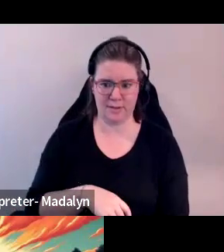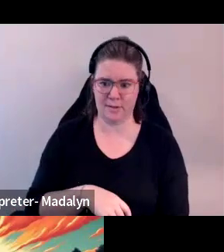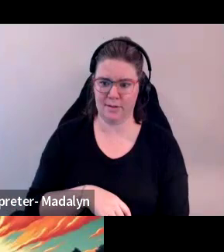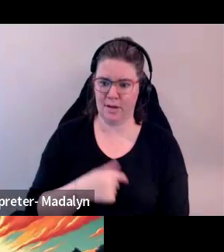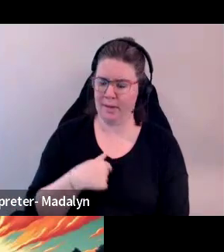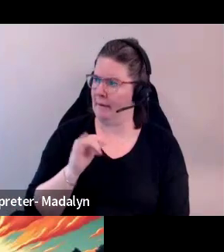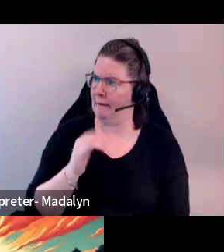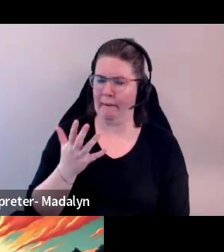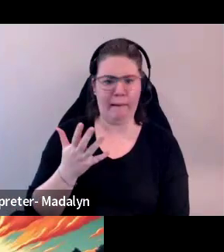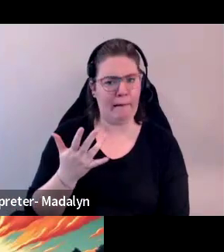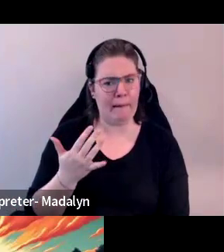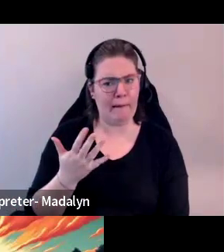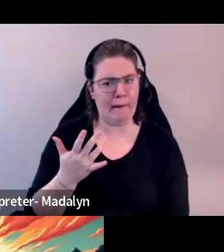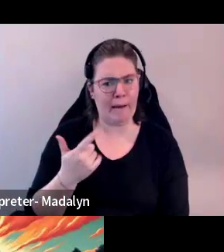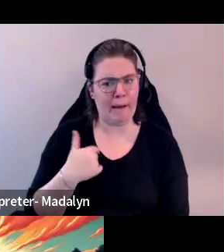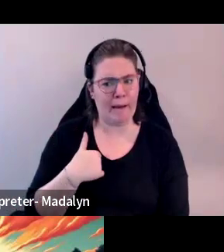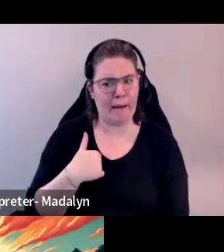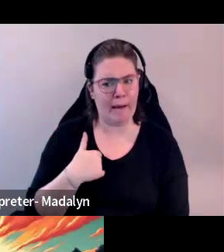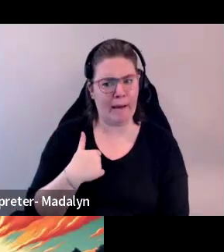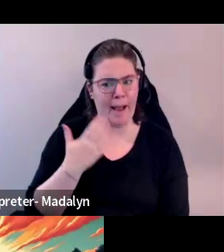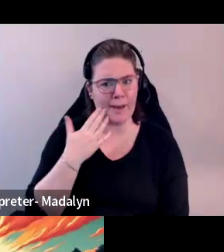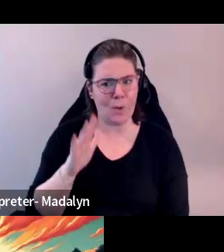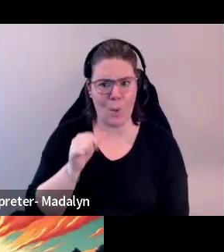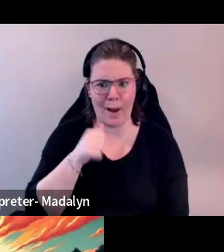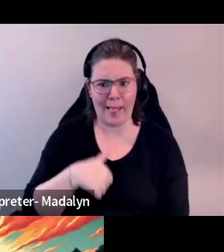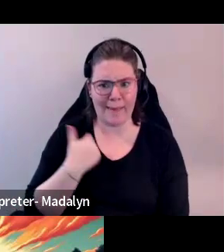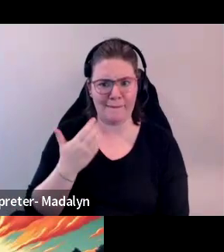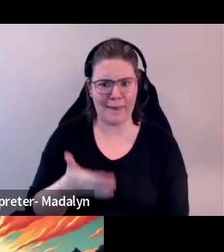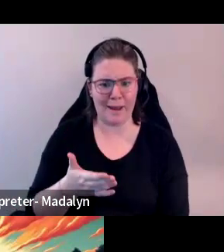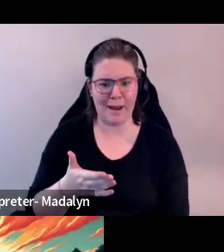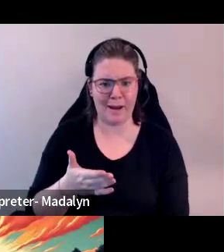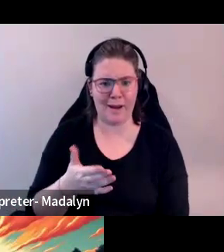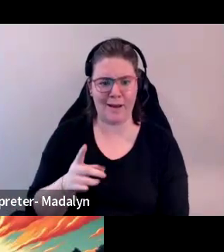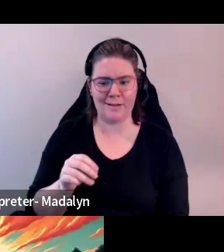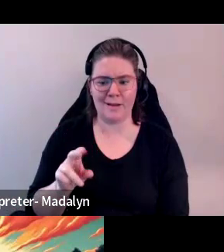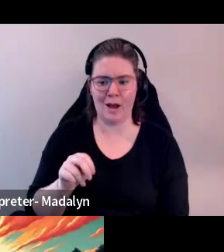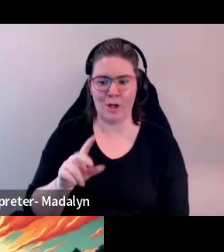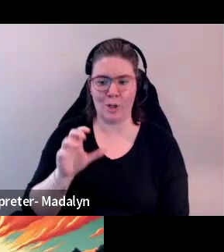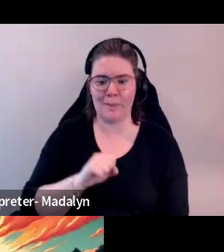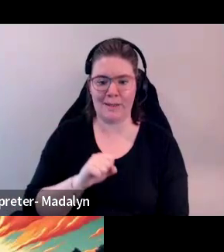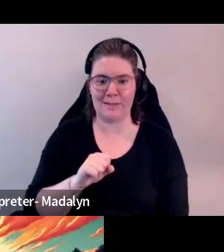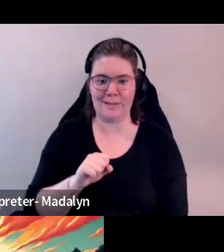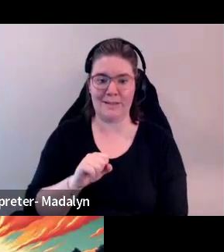Brooke Wilson (she/her): Hold on for us that don't know and never got to live there. Dawn. You missed it. It was the great State of Kansas.